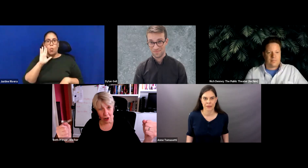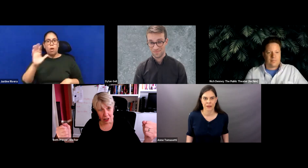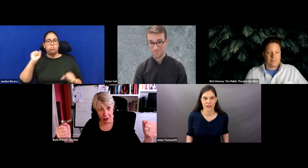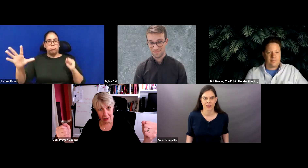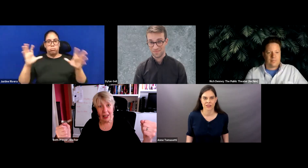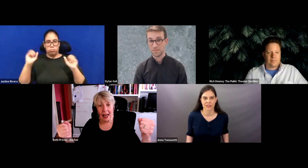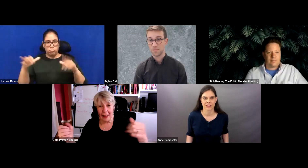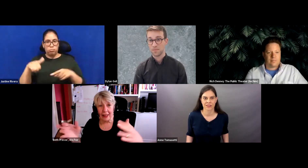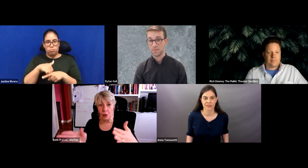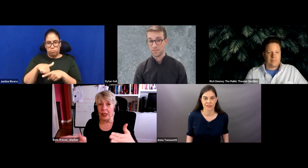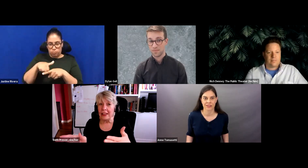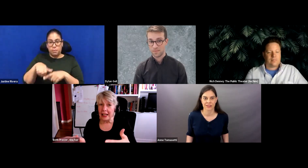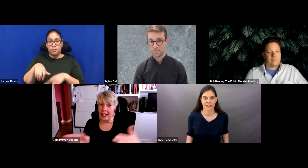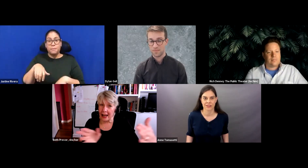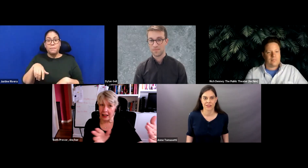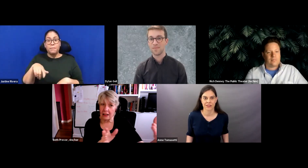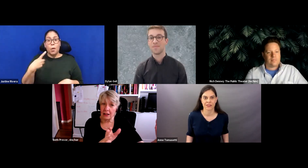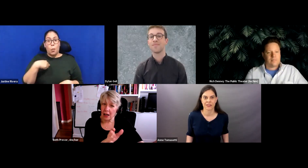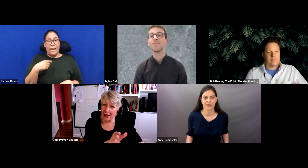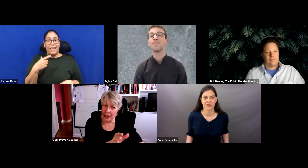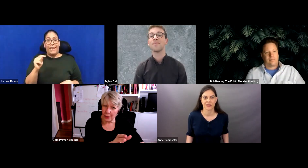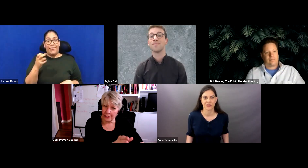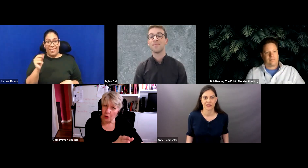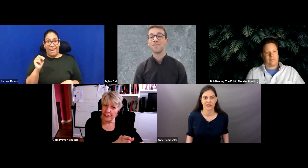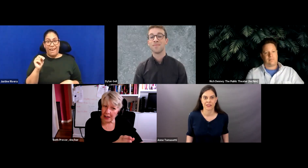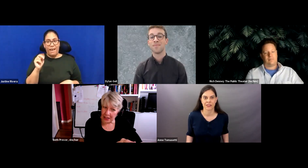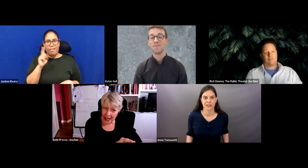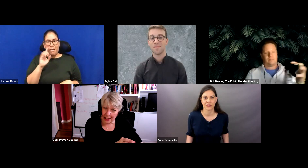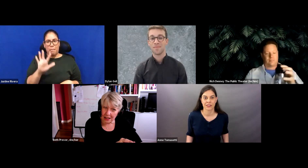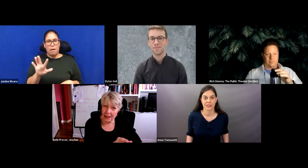rehearsal, and then we then had, I think, about four or five days